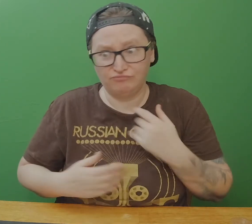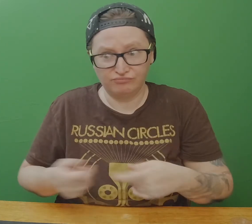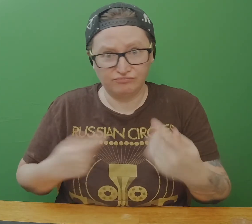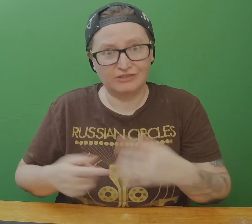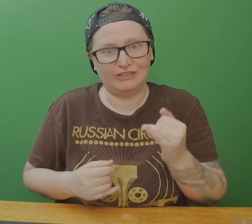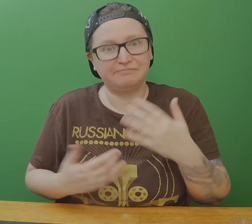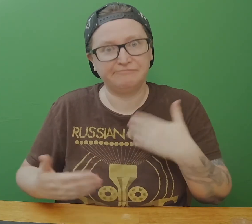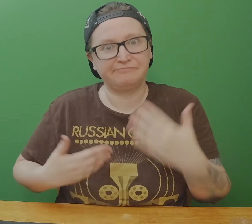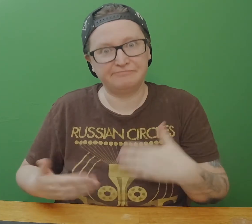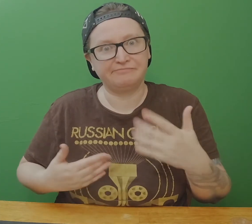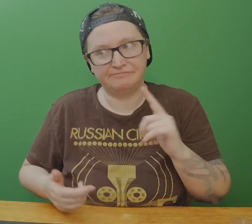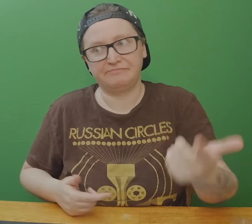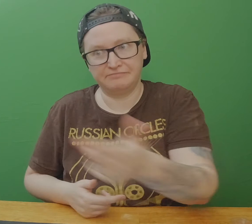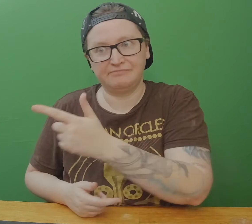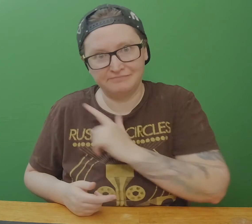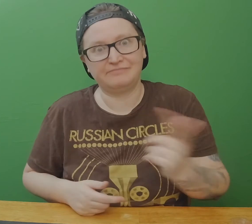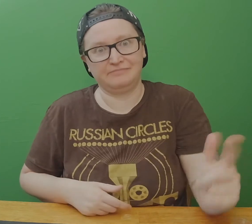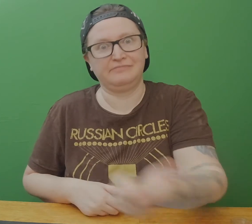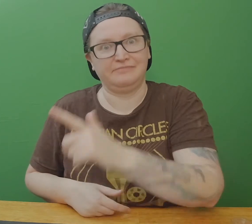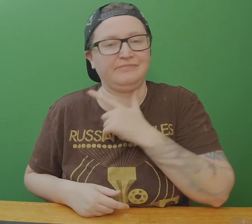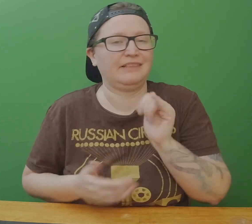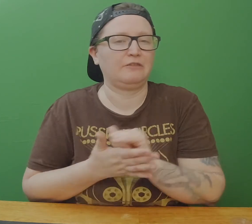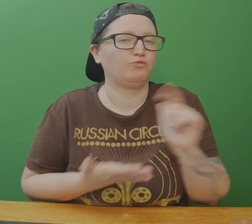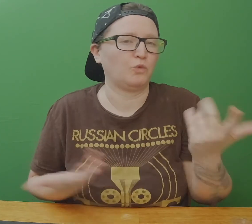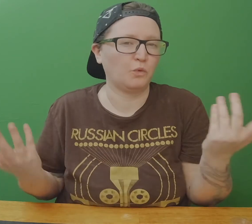an extensive game it's going to be fun it's just going to take quite a long time to get through